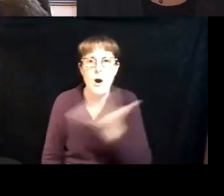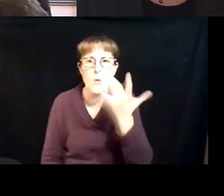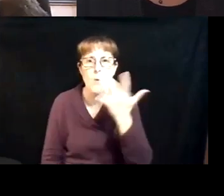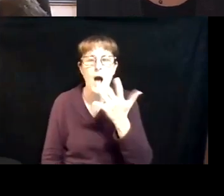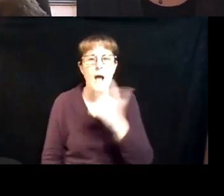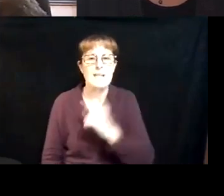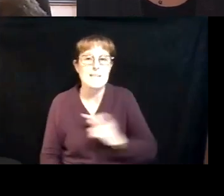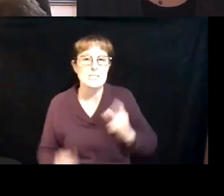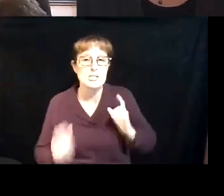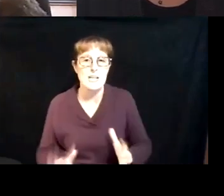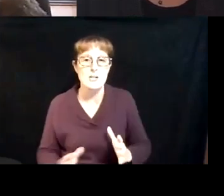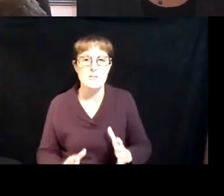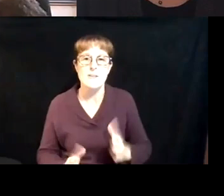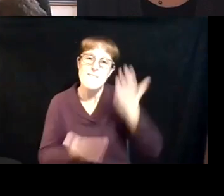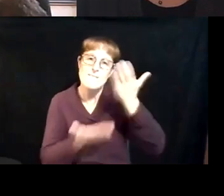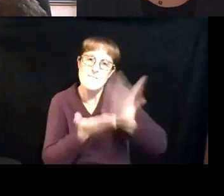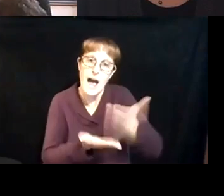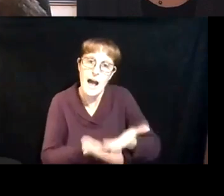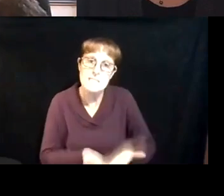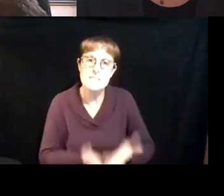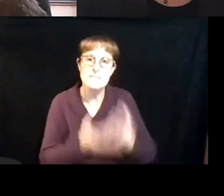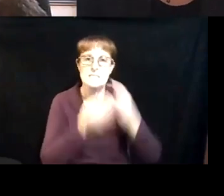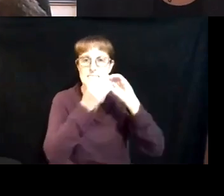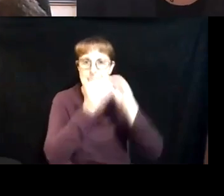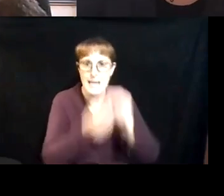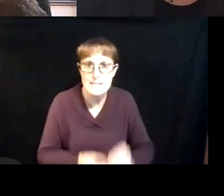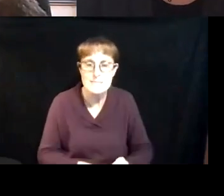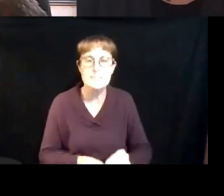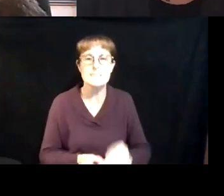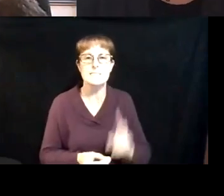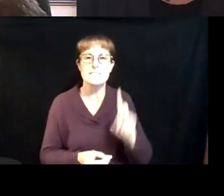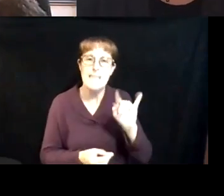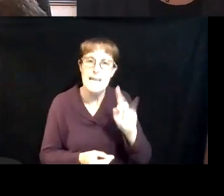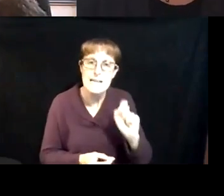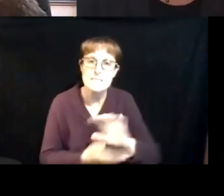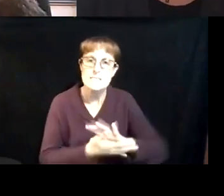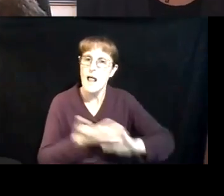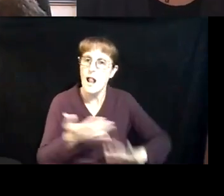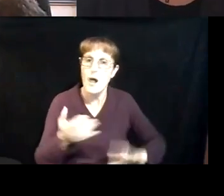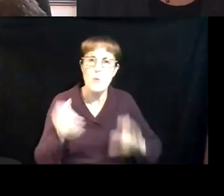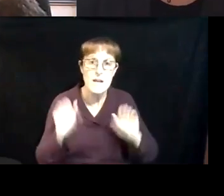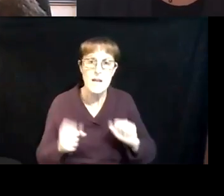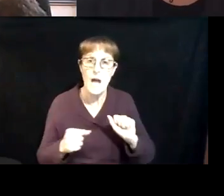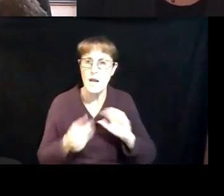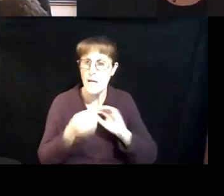But ultimately, what this is about is people, and we are more likely to respond to